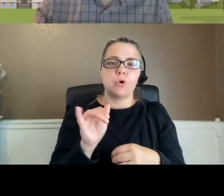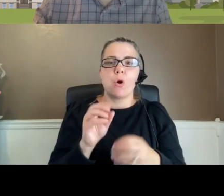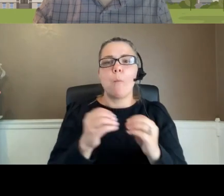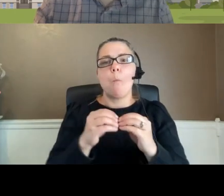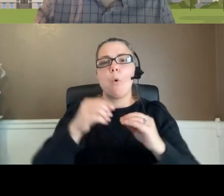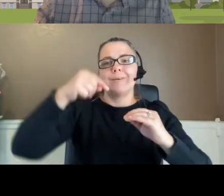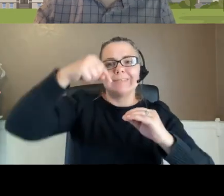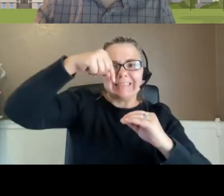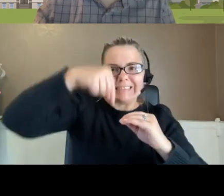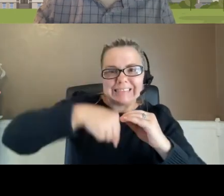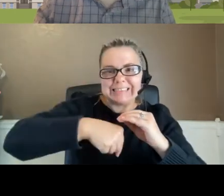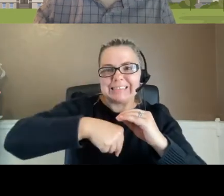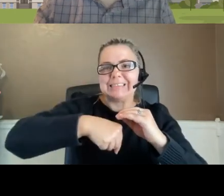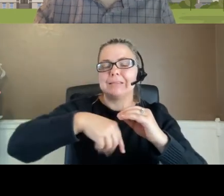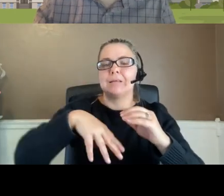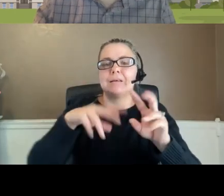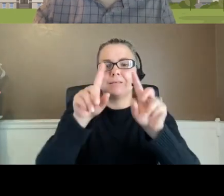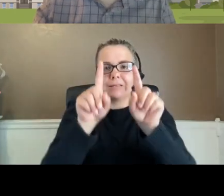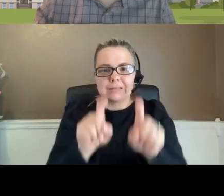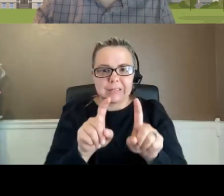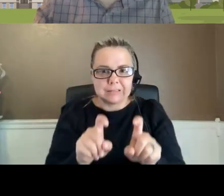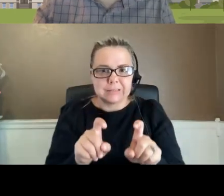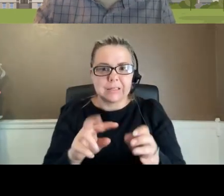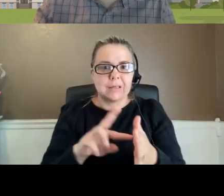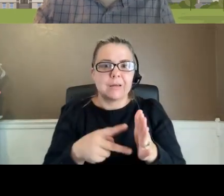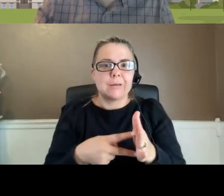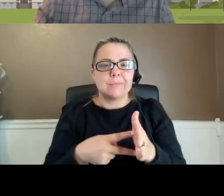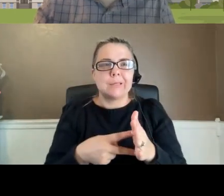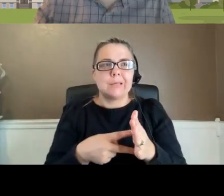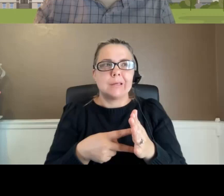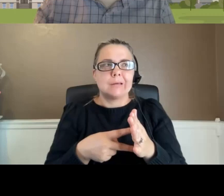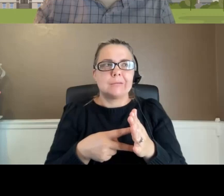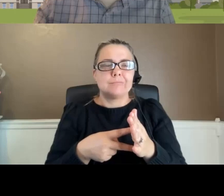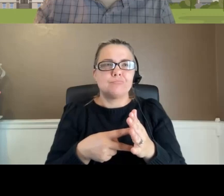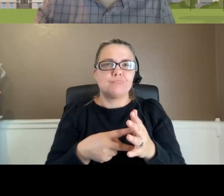level accessibility testing. And that's really where we're going to focus is kind of that